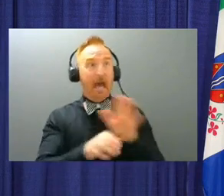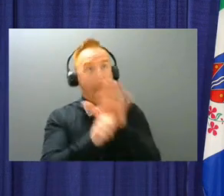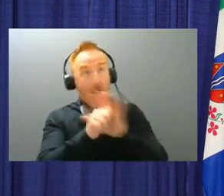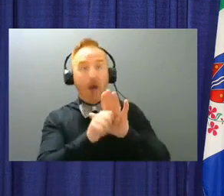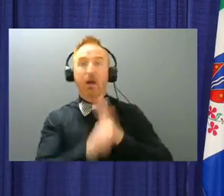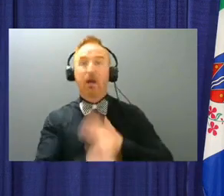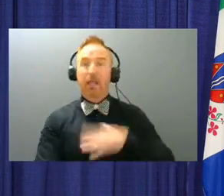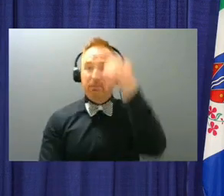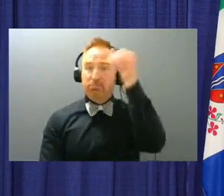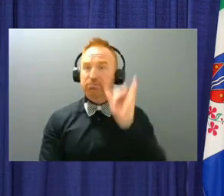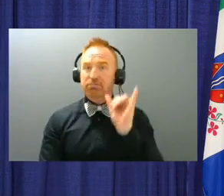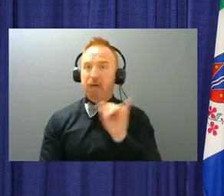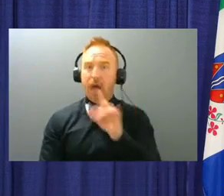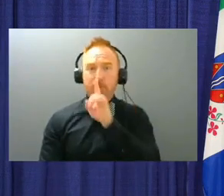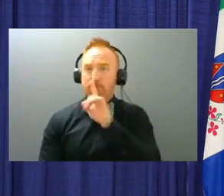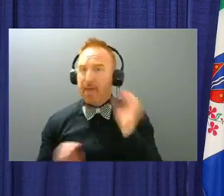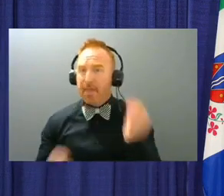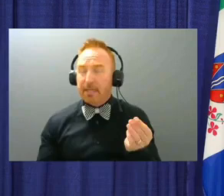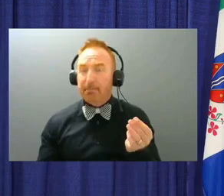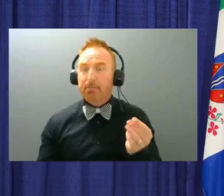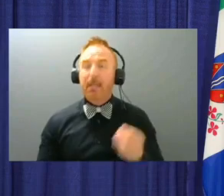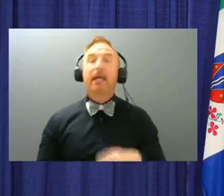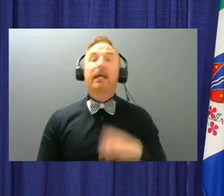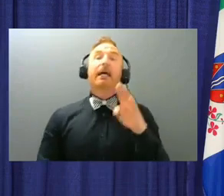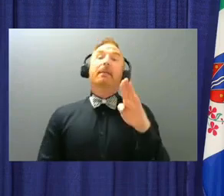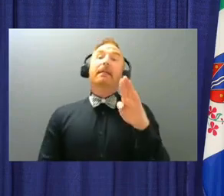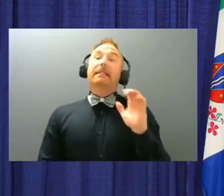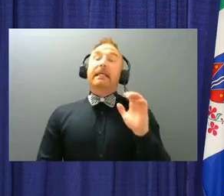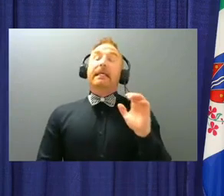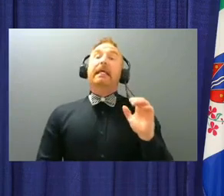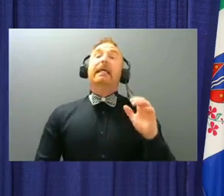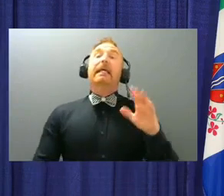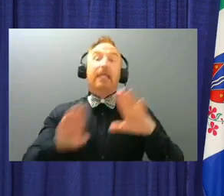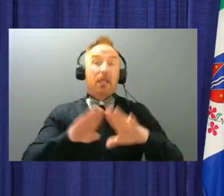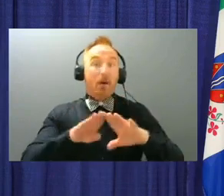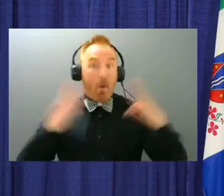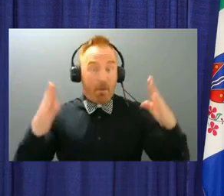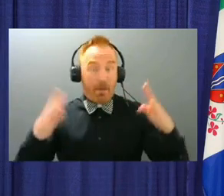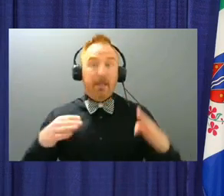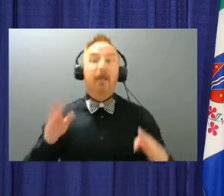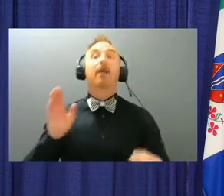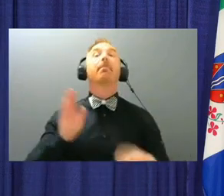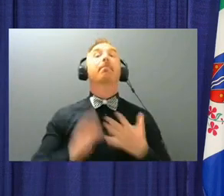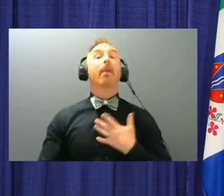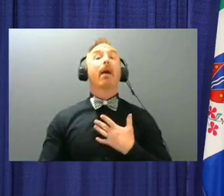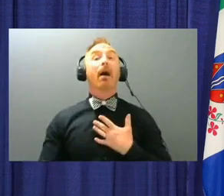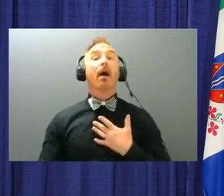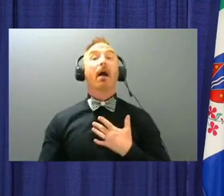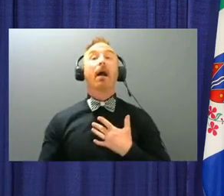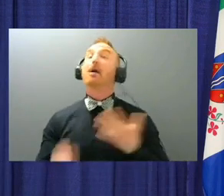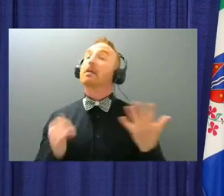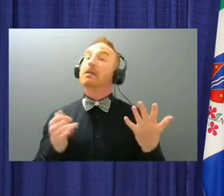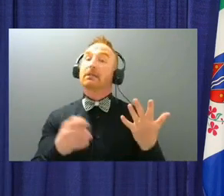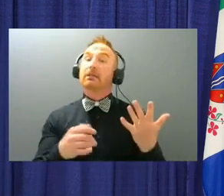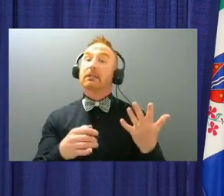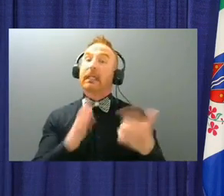Opening up to BC, by removing these quarantine requirements has been very important for